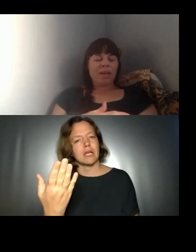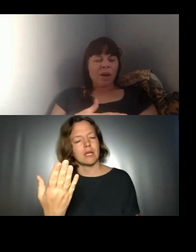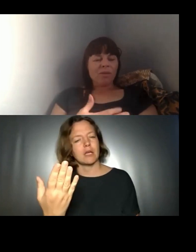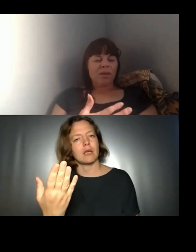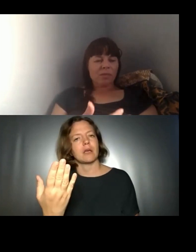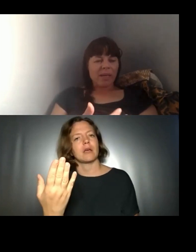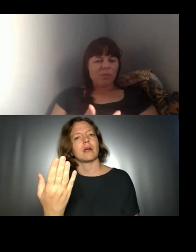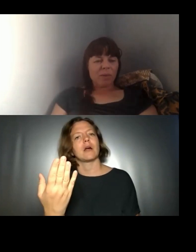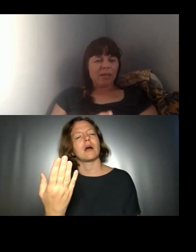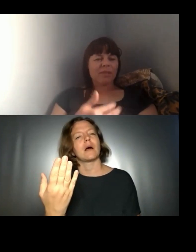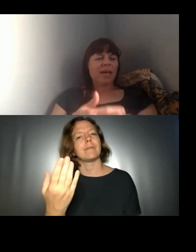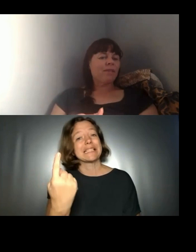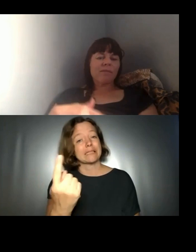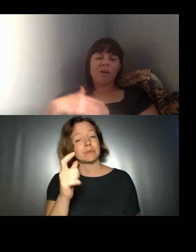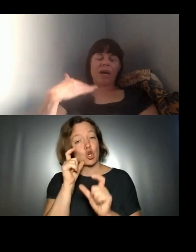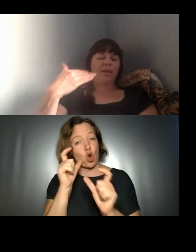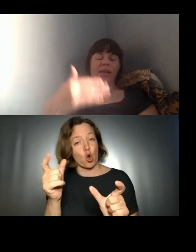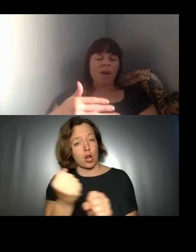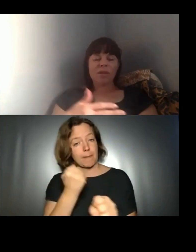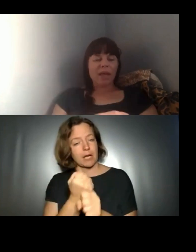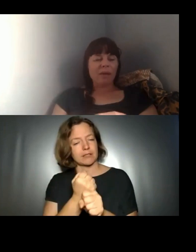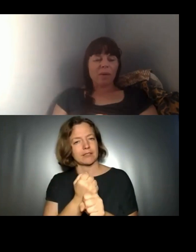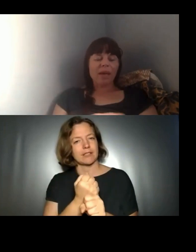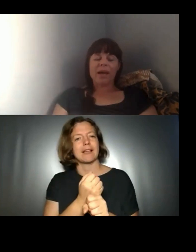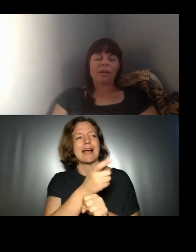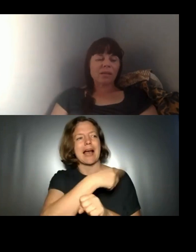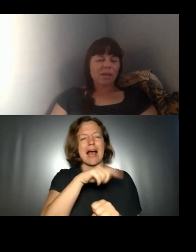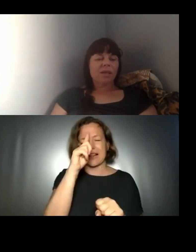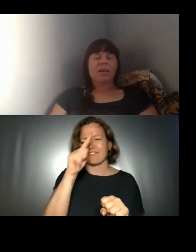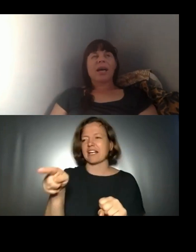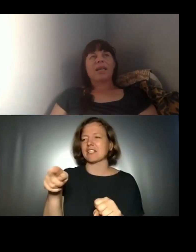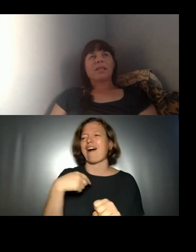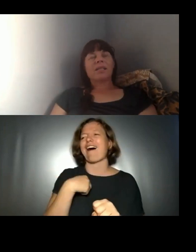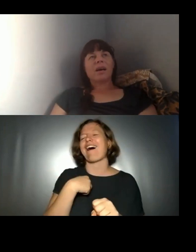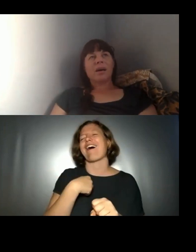They know that the space will be safe or they know that they will be held.